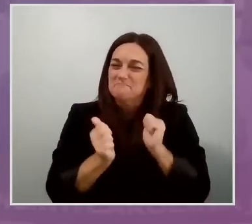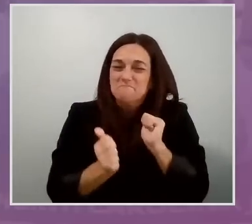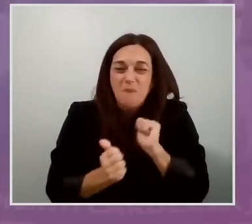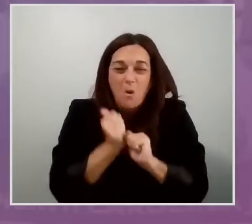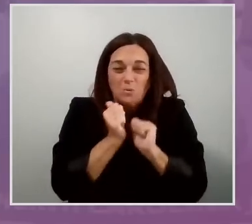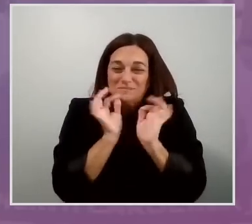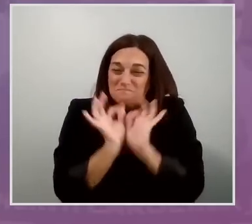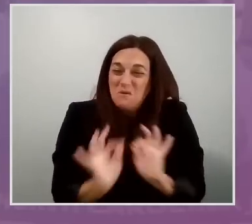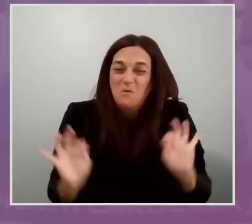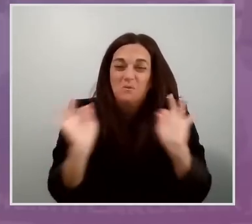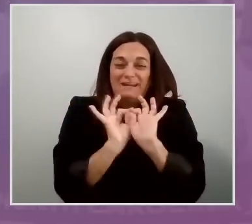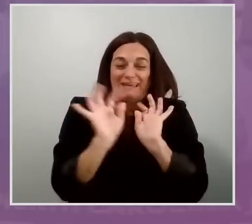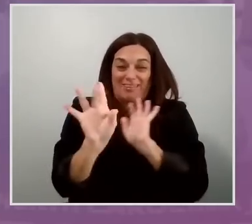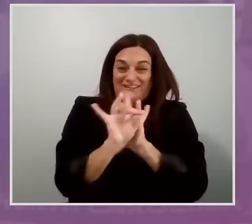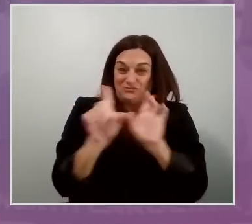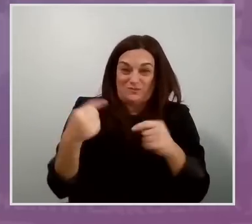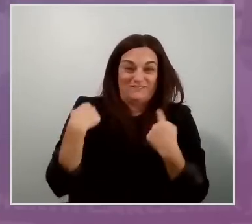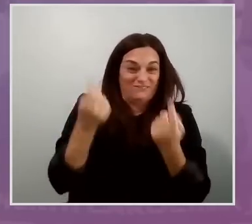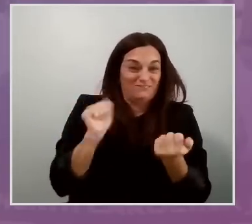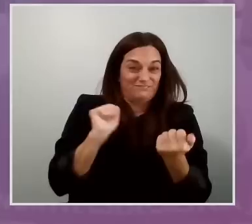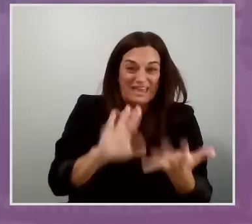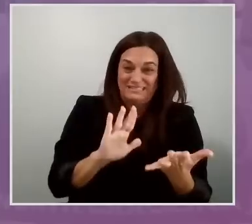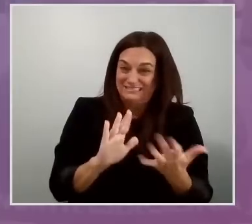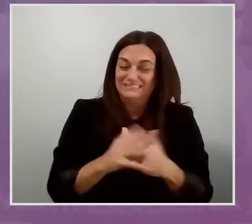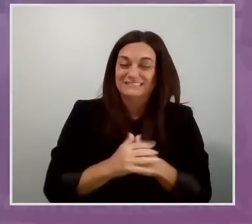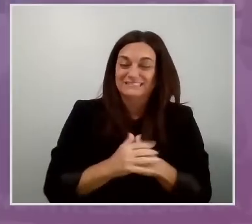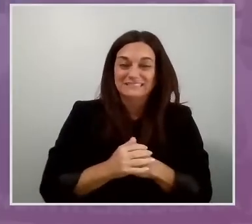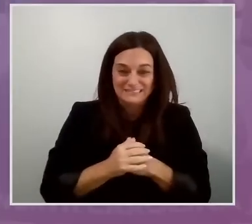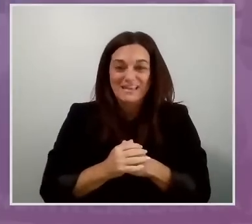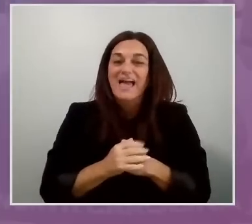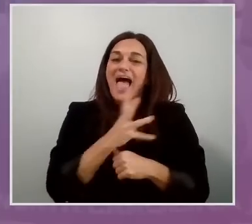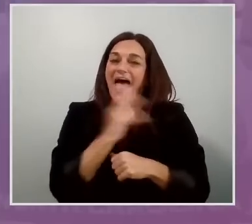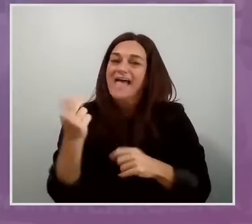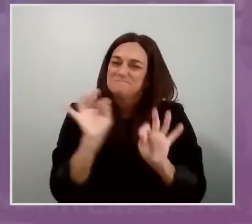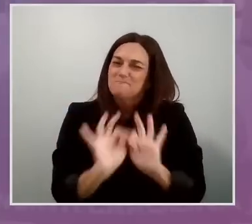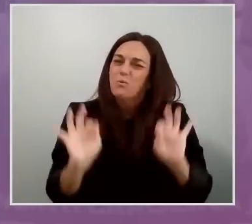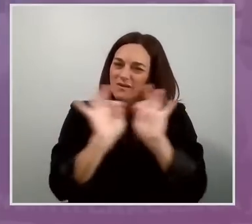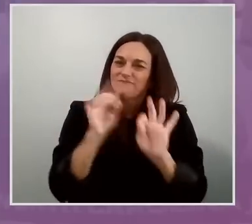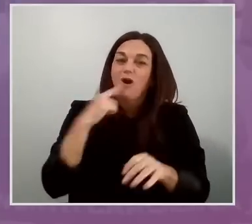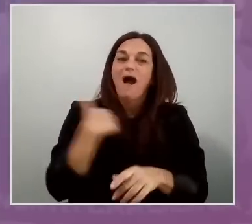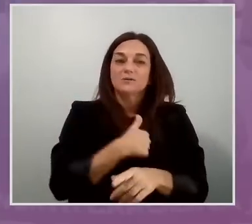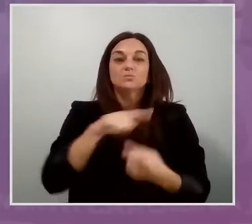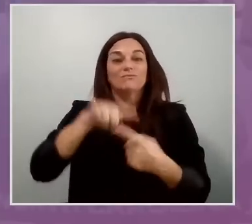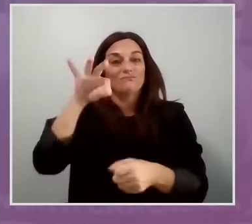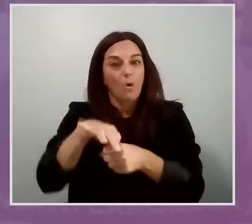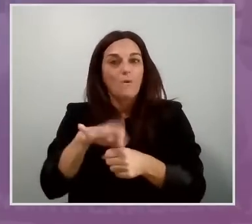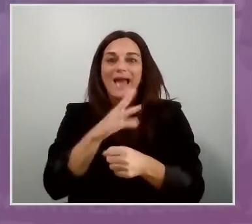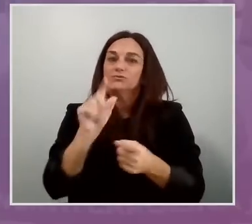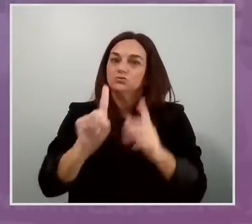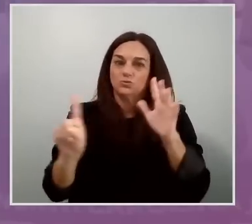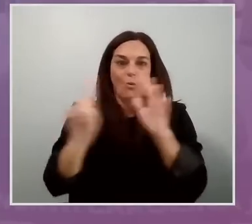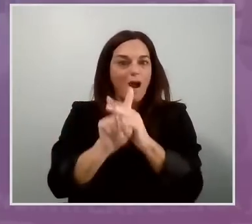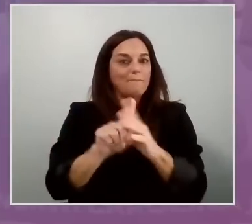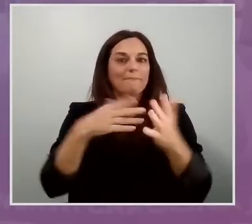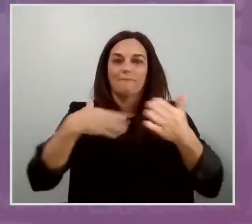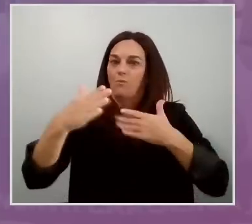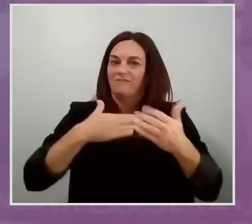HEARD. IT IS AN IMPORTANT TIME.